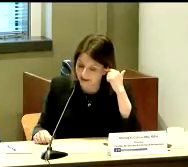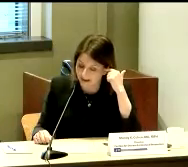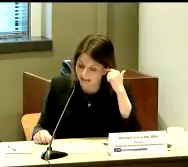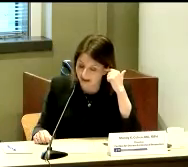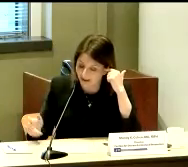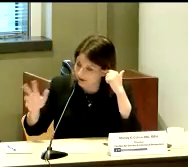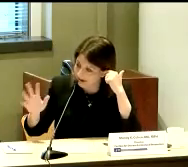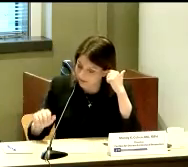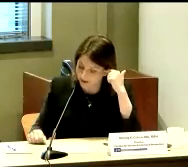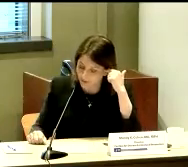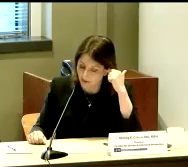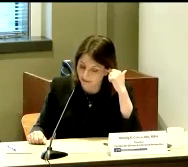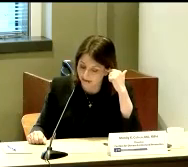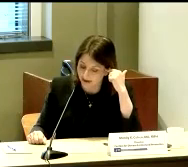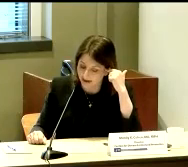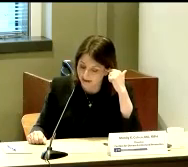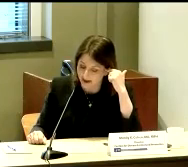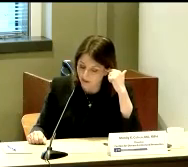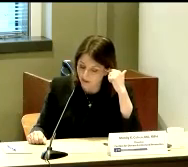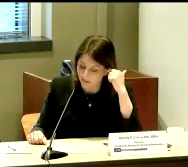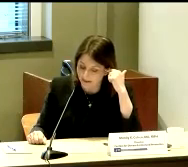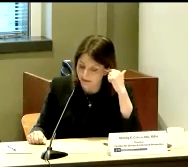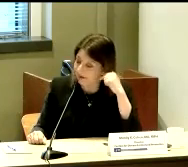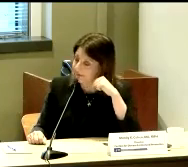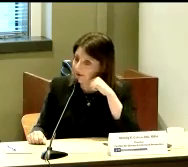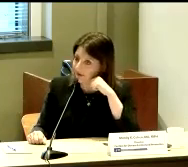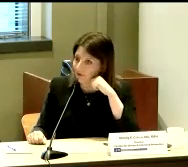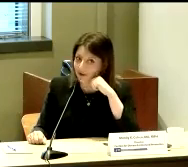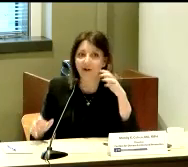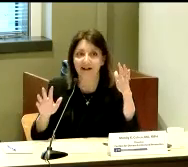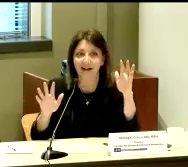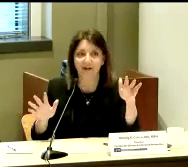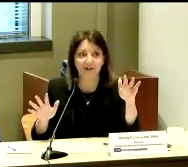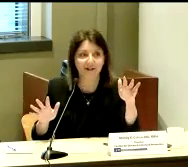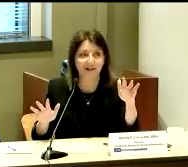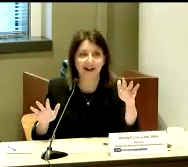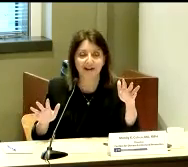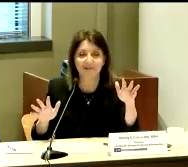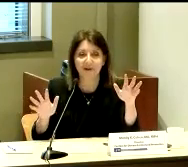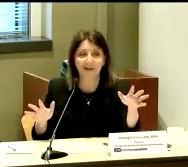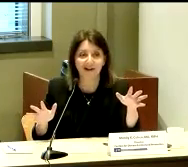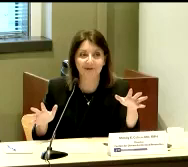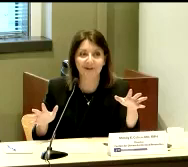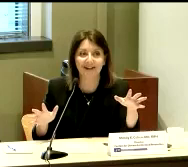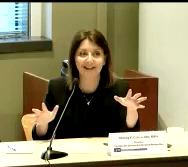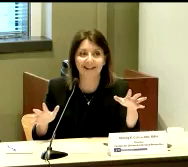And I know you're going to hear more about that work group later, but looking forward to it. Okay. I know I talked a lot, but I'm proud of the work.